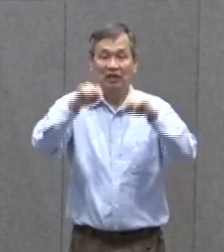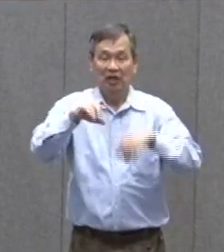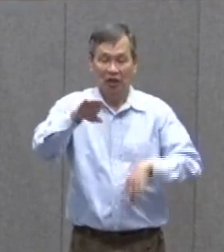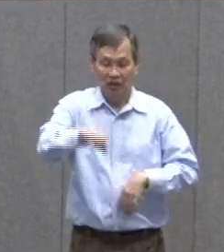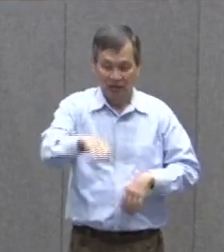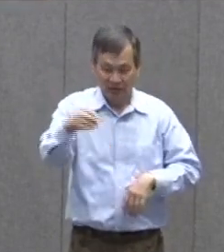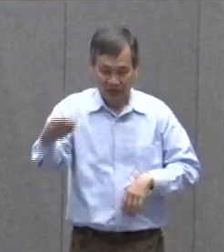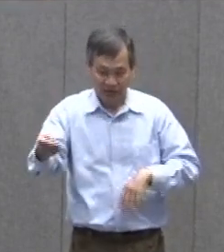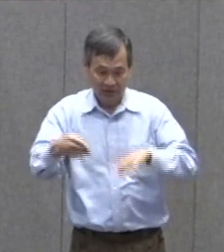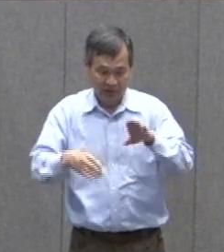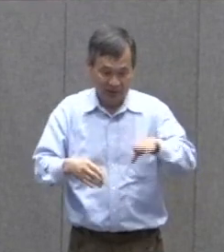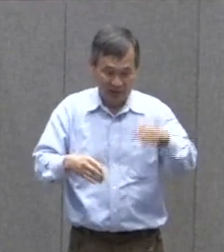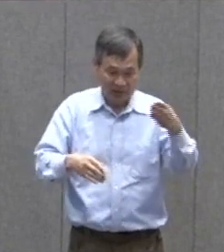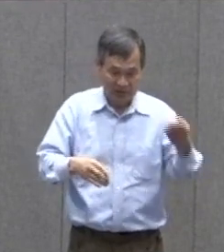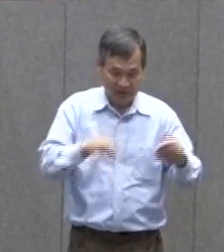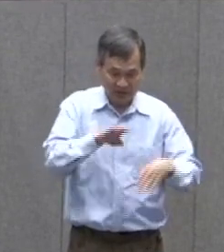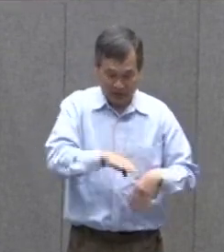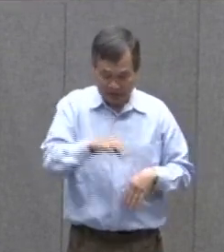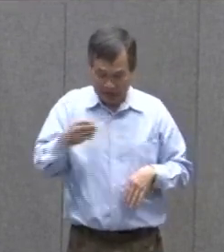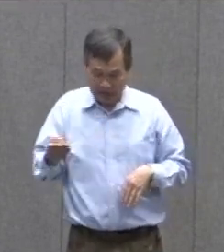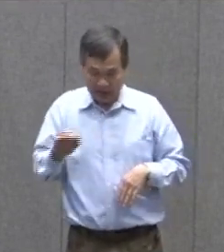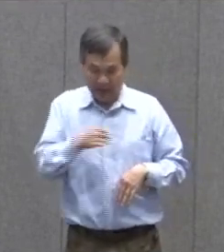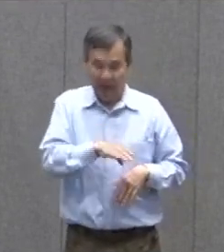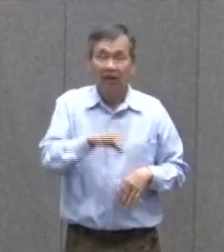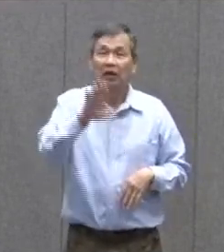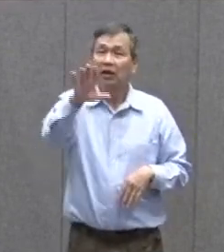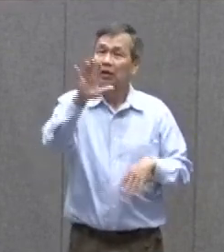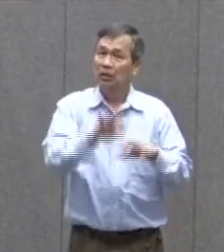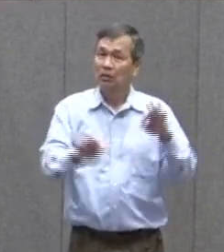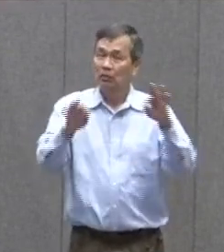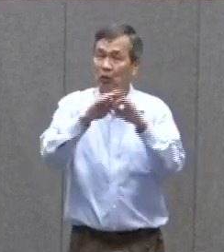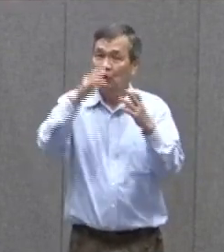because strong mathematicians need a strong memory.